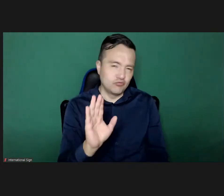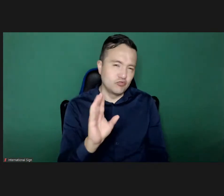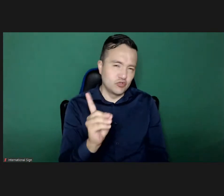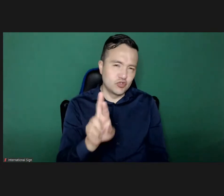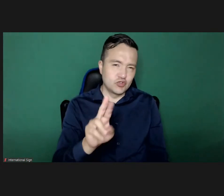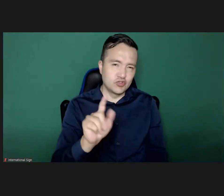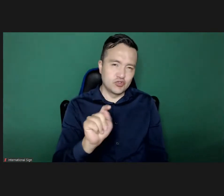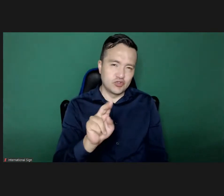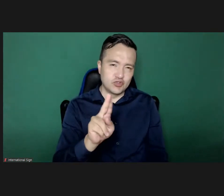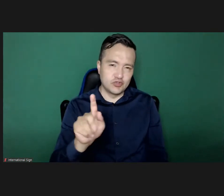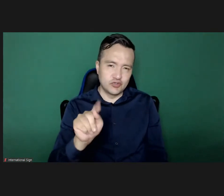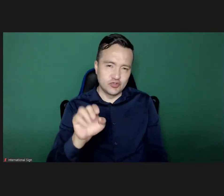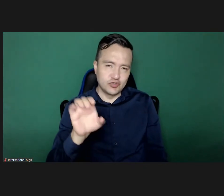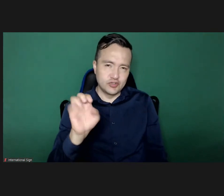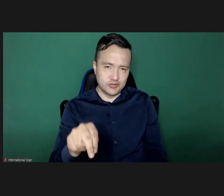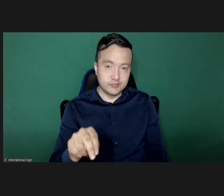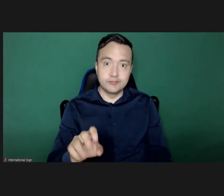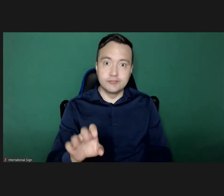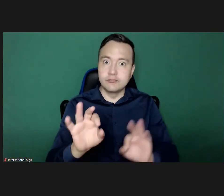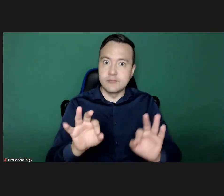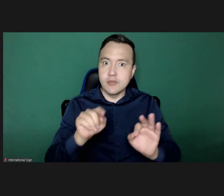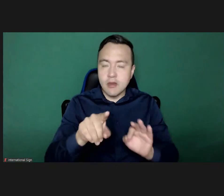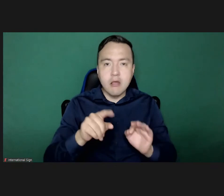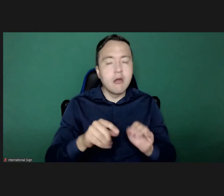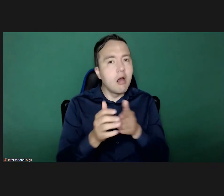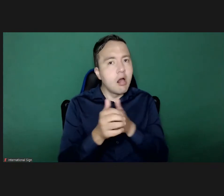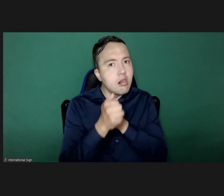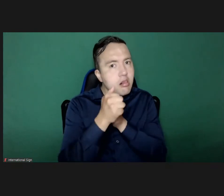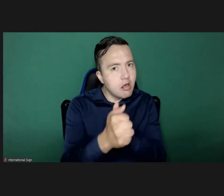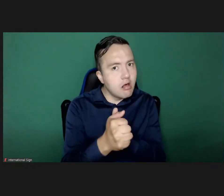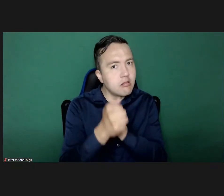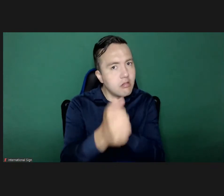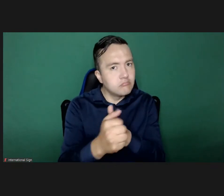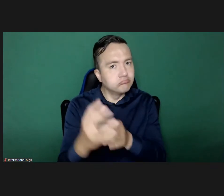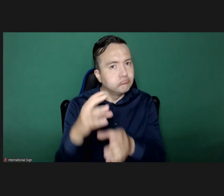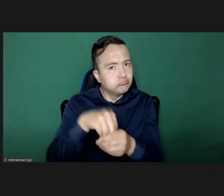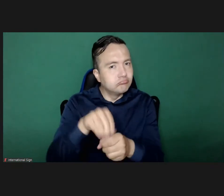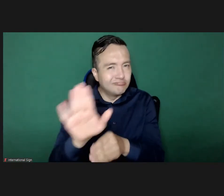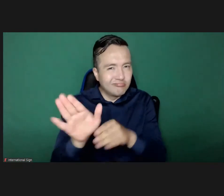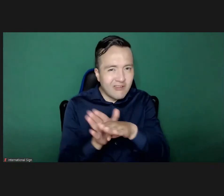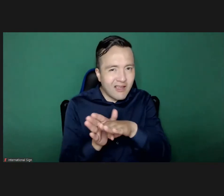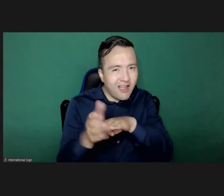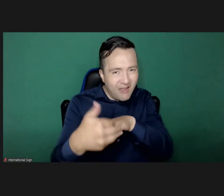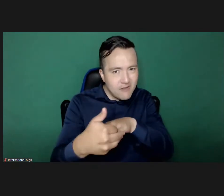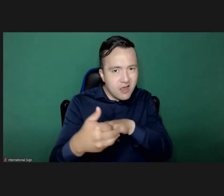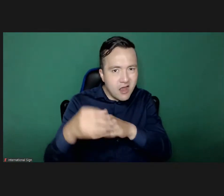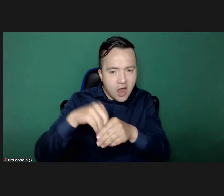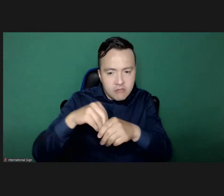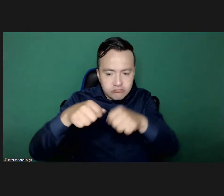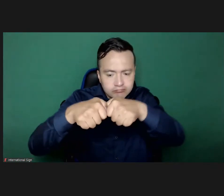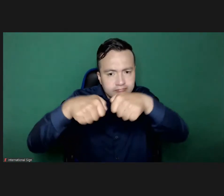people with NCDs. I particularly like the governance issues around setting up the